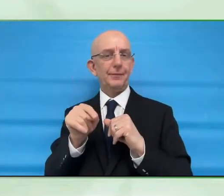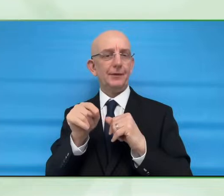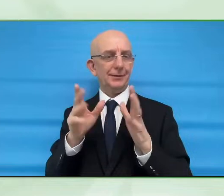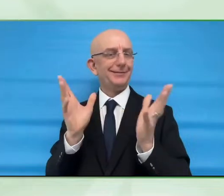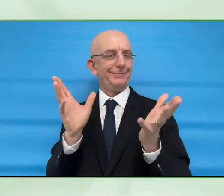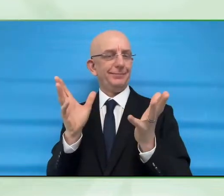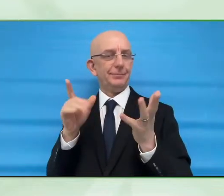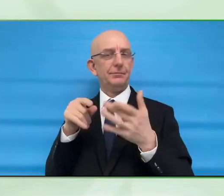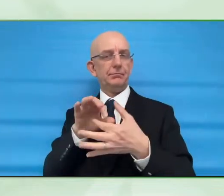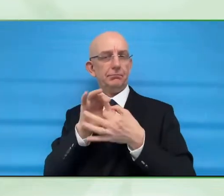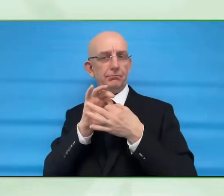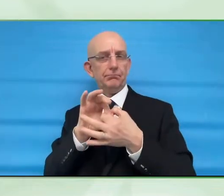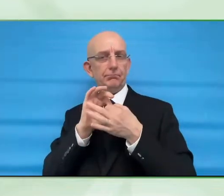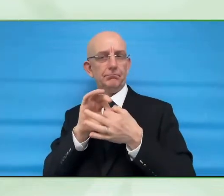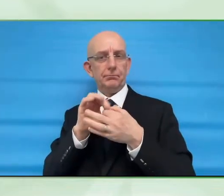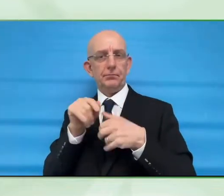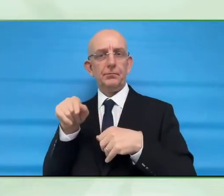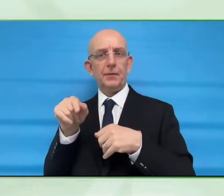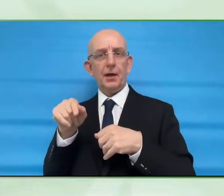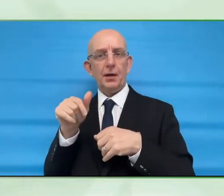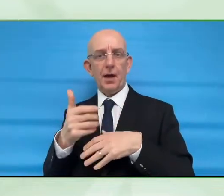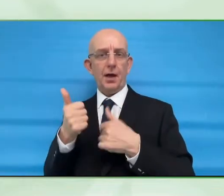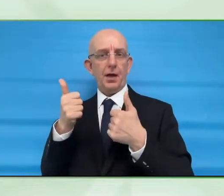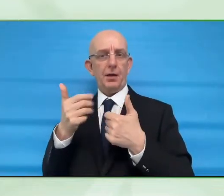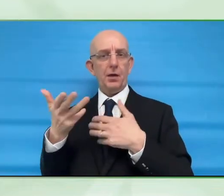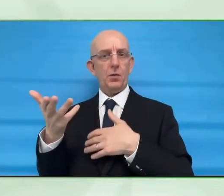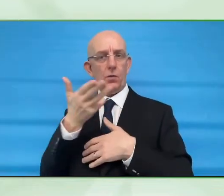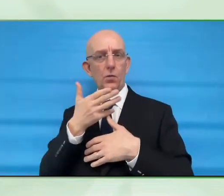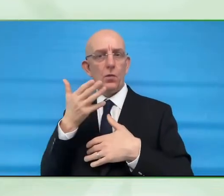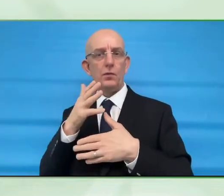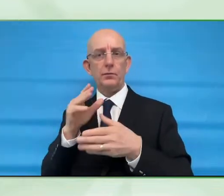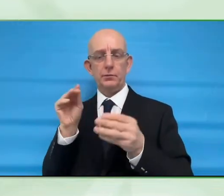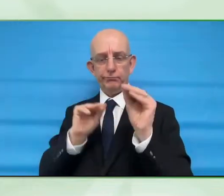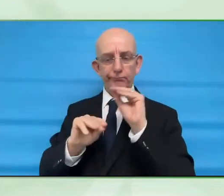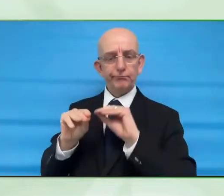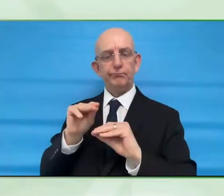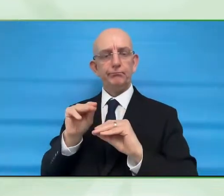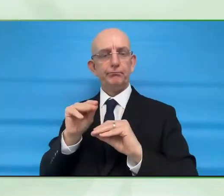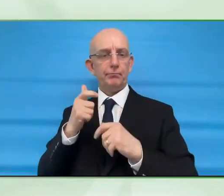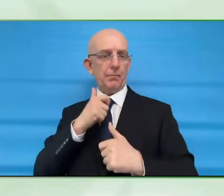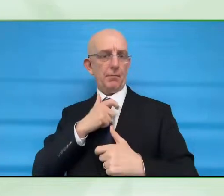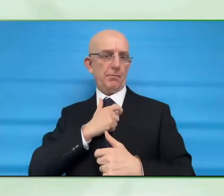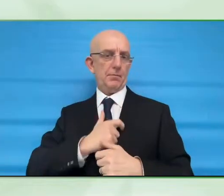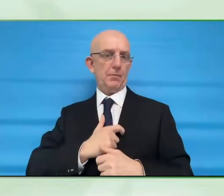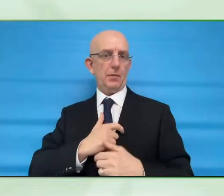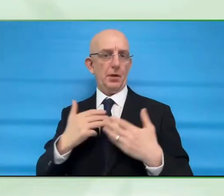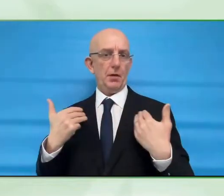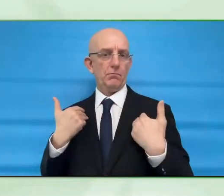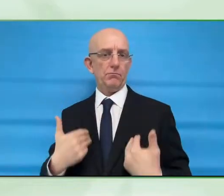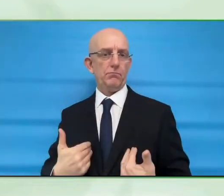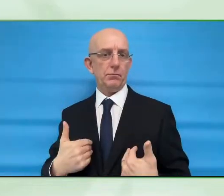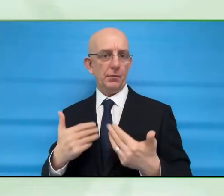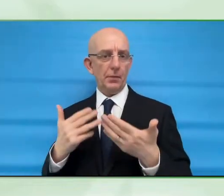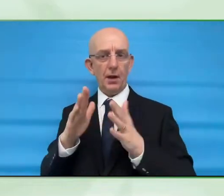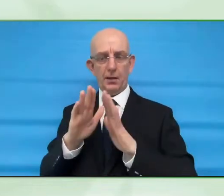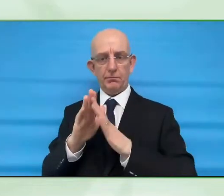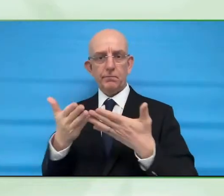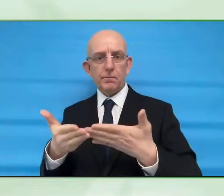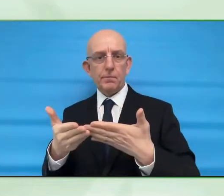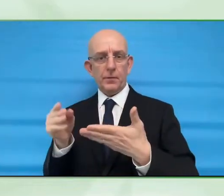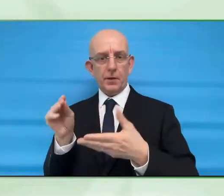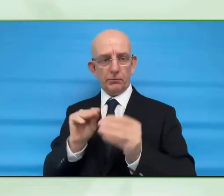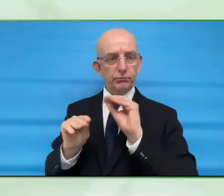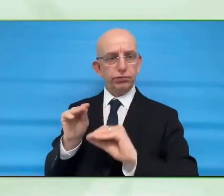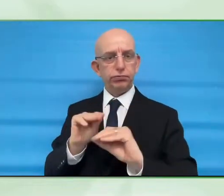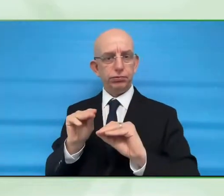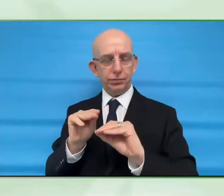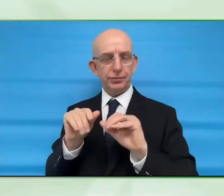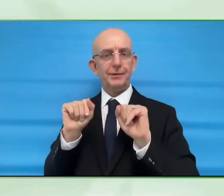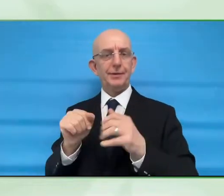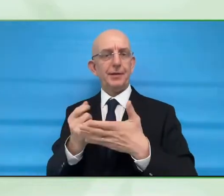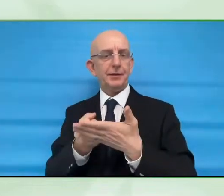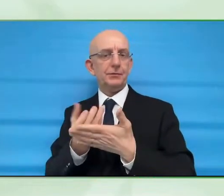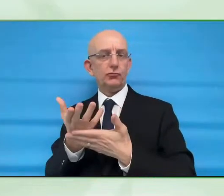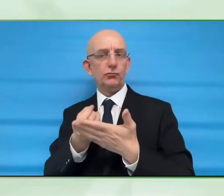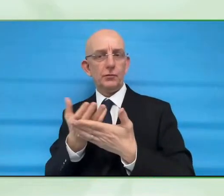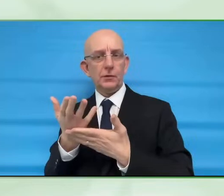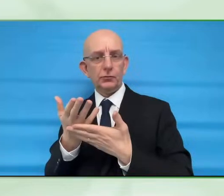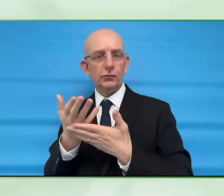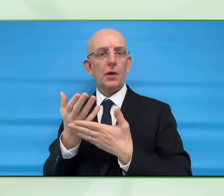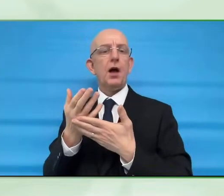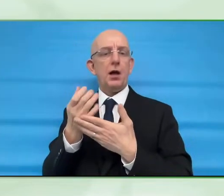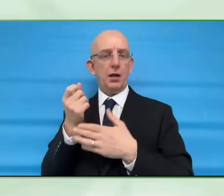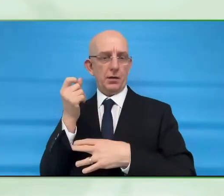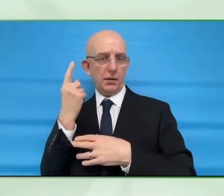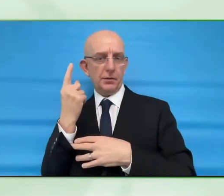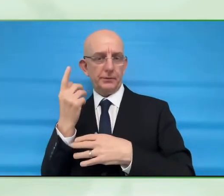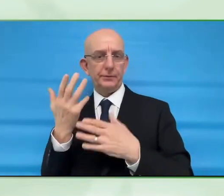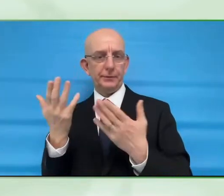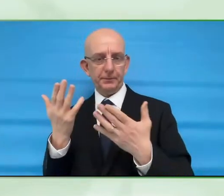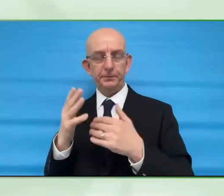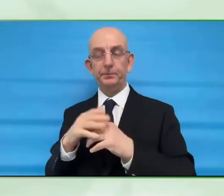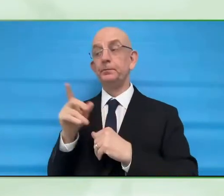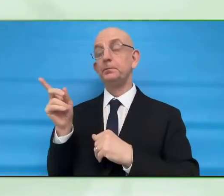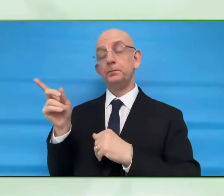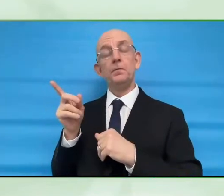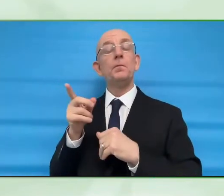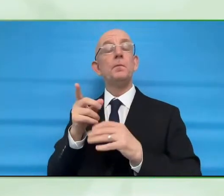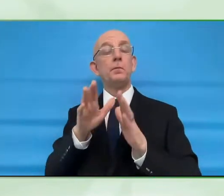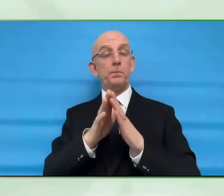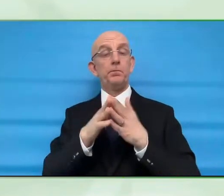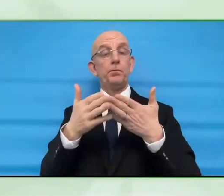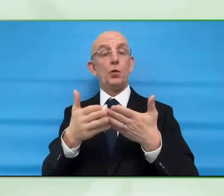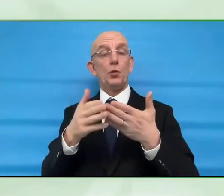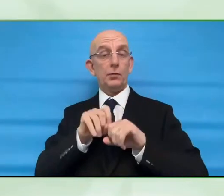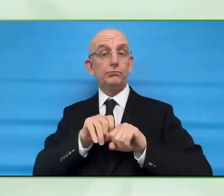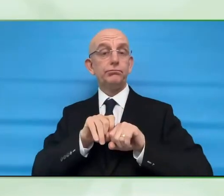When you release your first book it was not so well received or did not understand